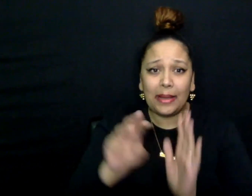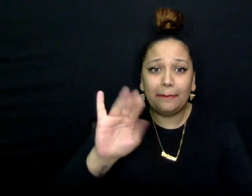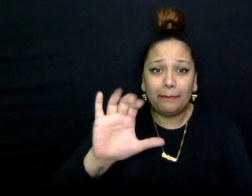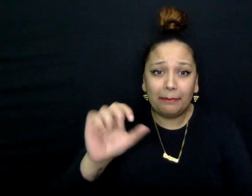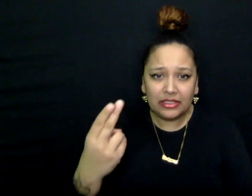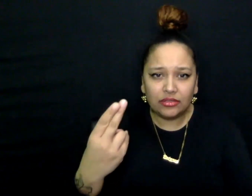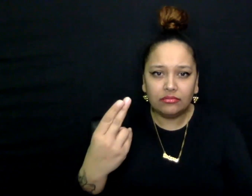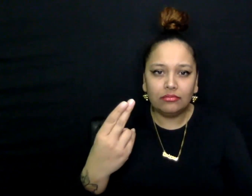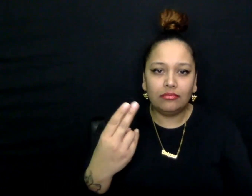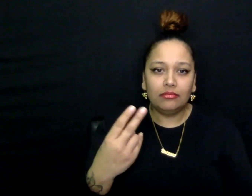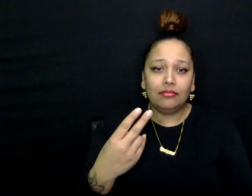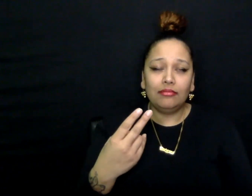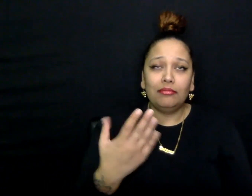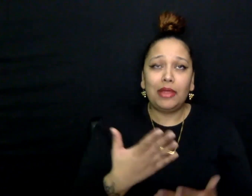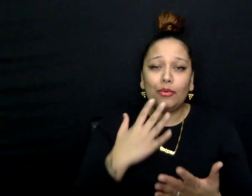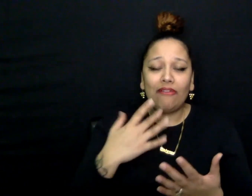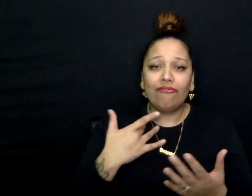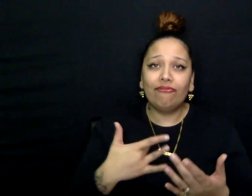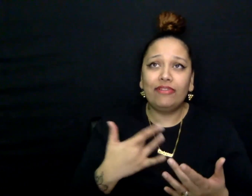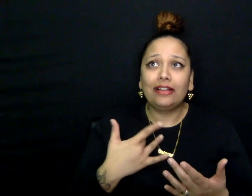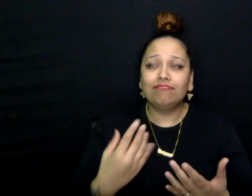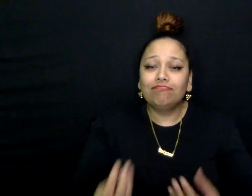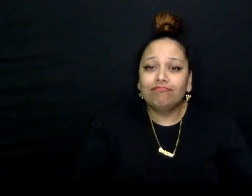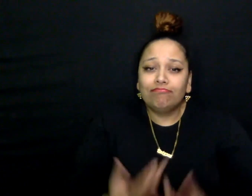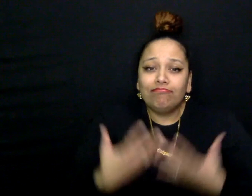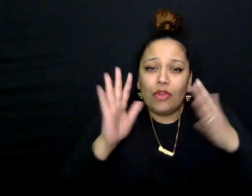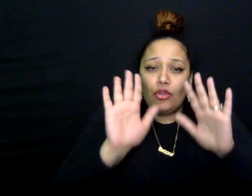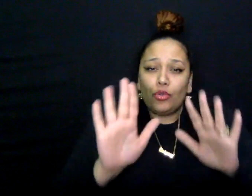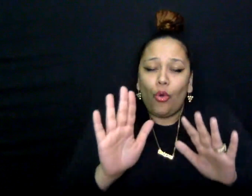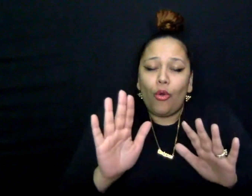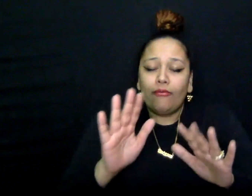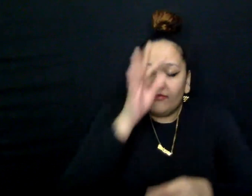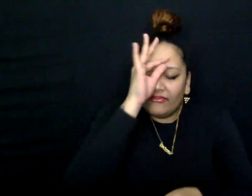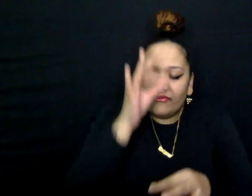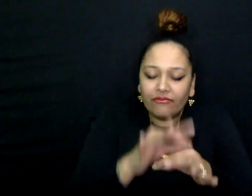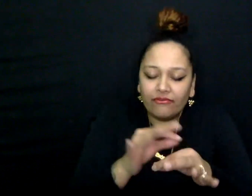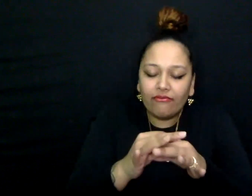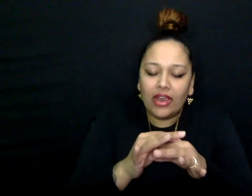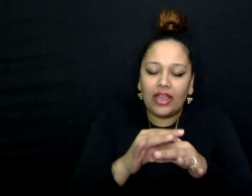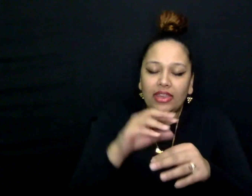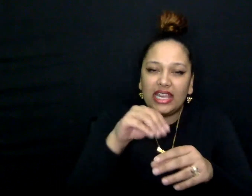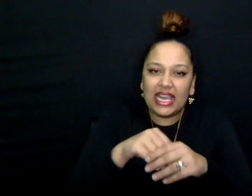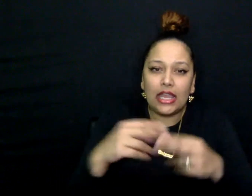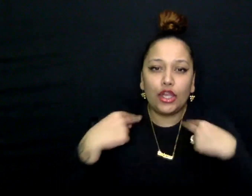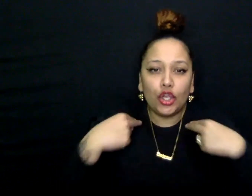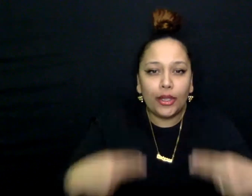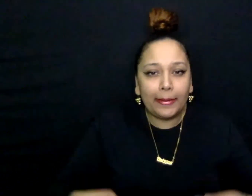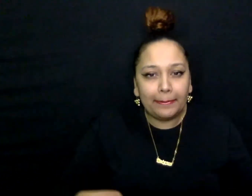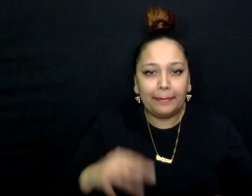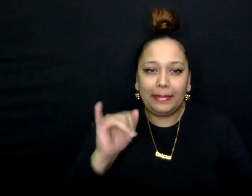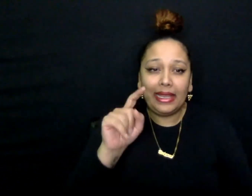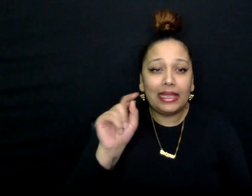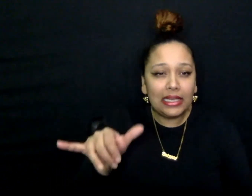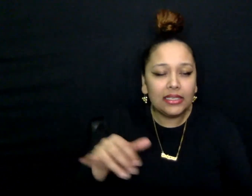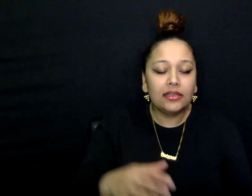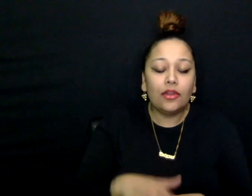gets four flight vouchers for a total value of $1,000